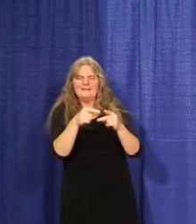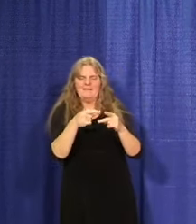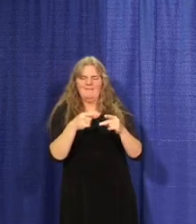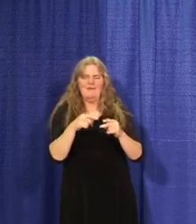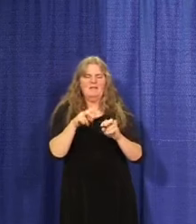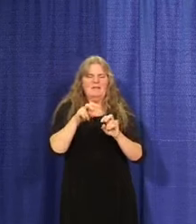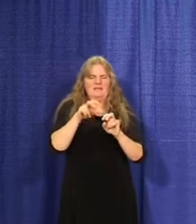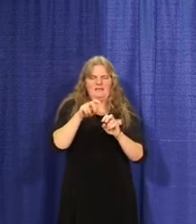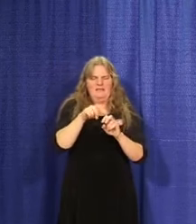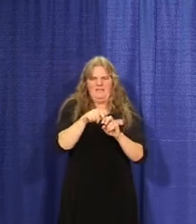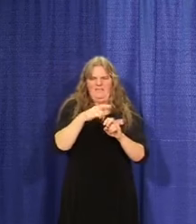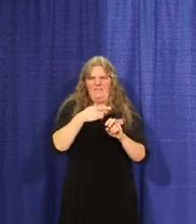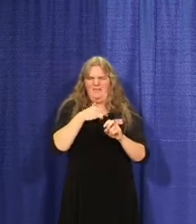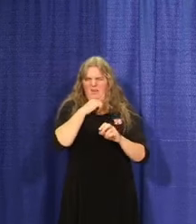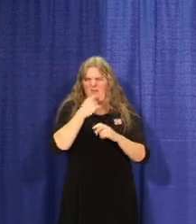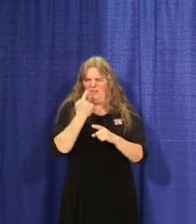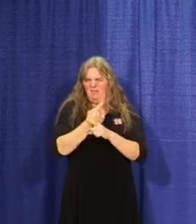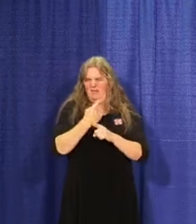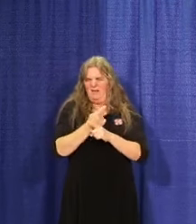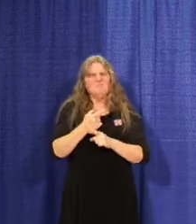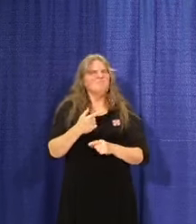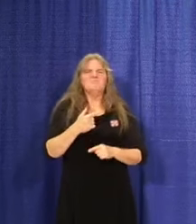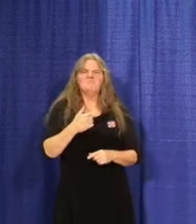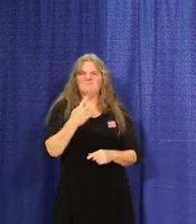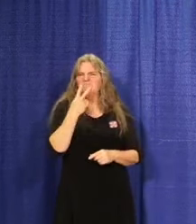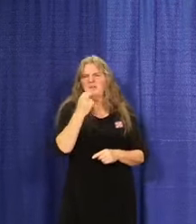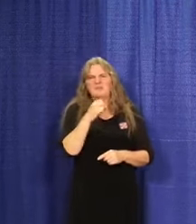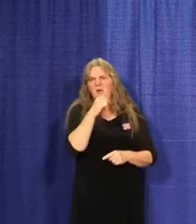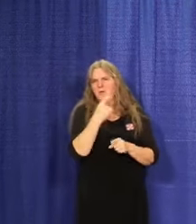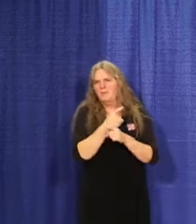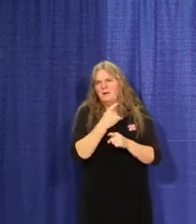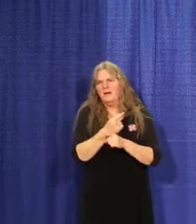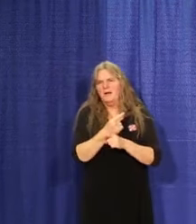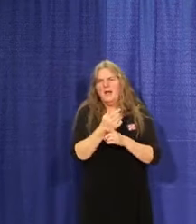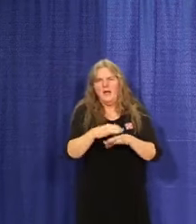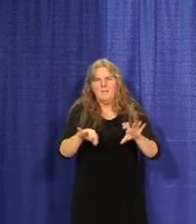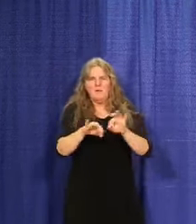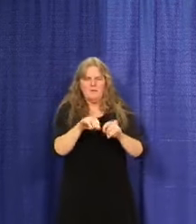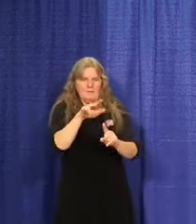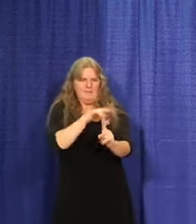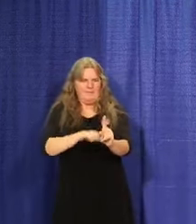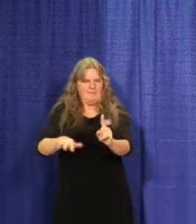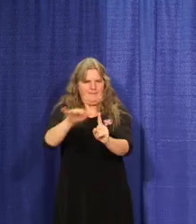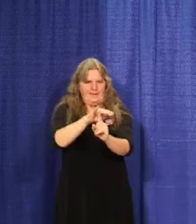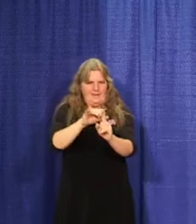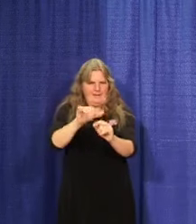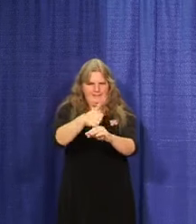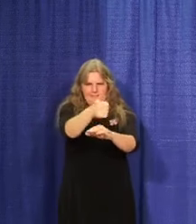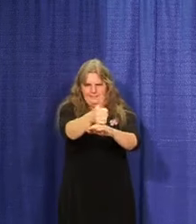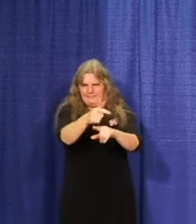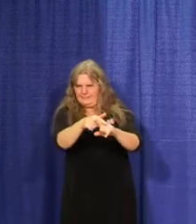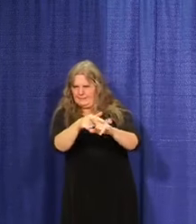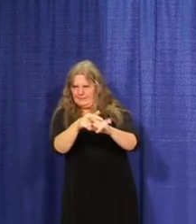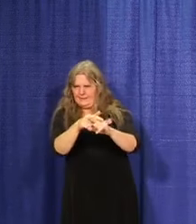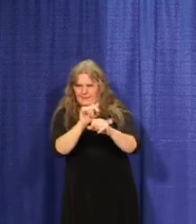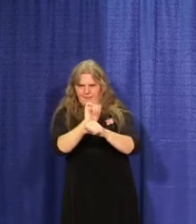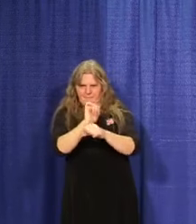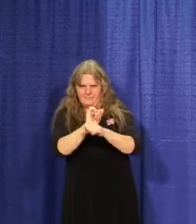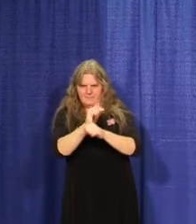isn't right. Make sure you're comfortable with the set up. Ensure people are not coming sick to work in are supported to